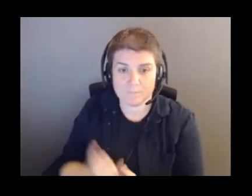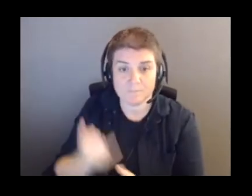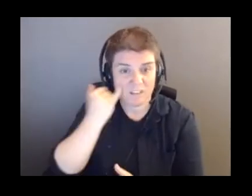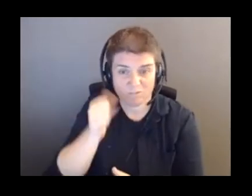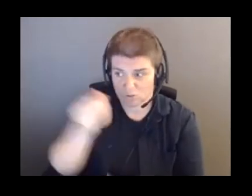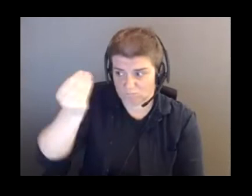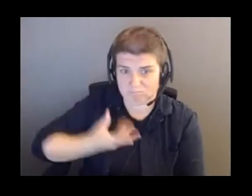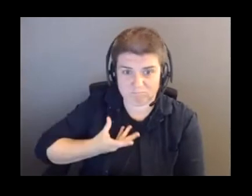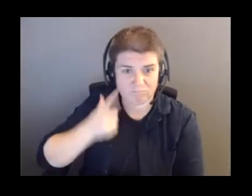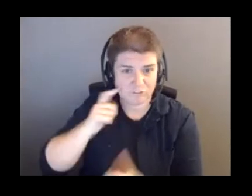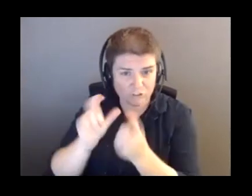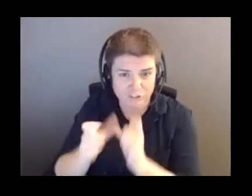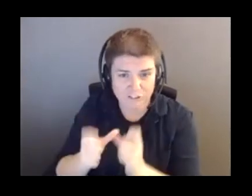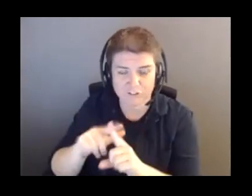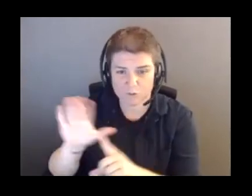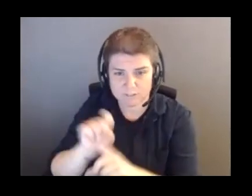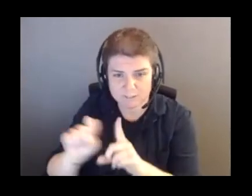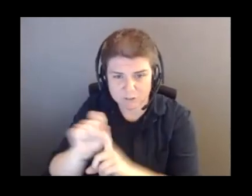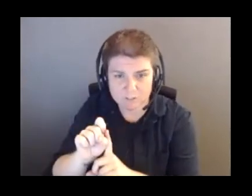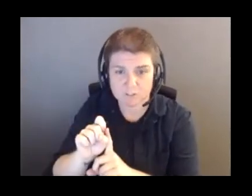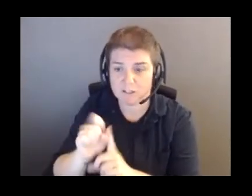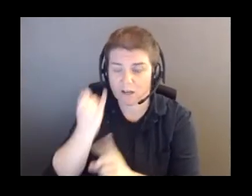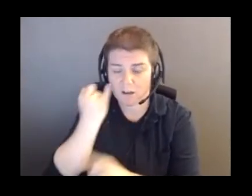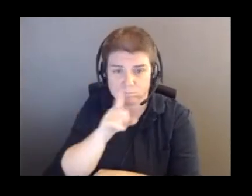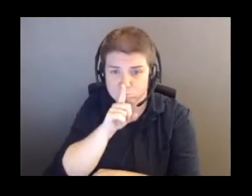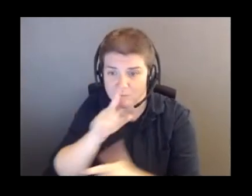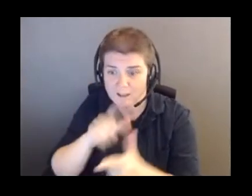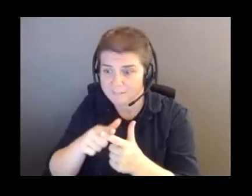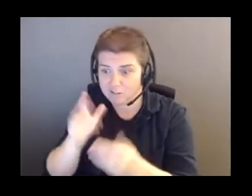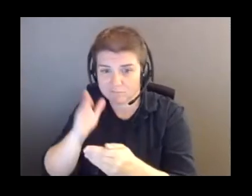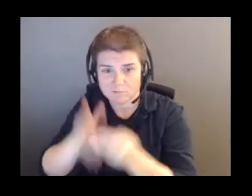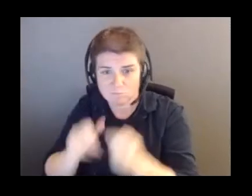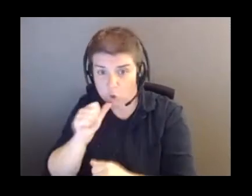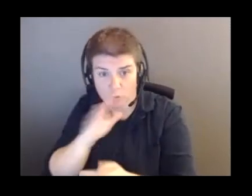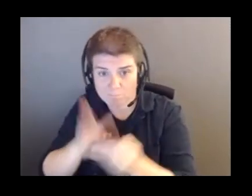any changes to your circumstances and do not complete your project and your required reporting